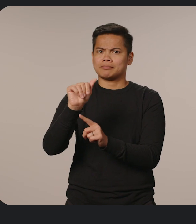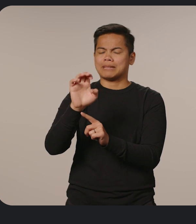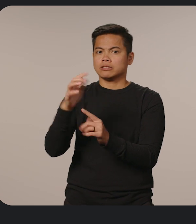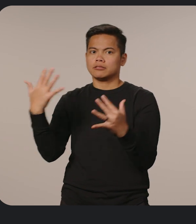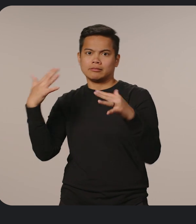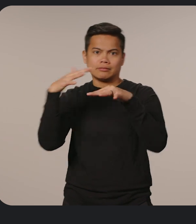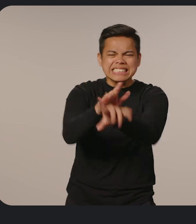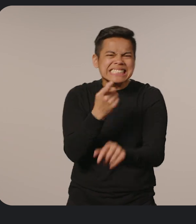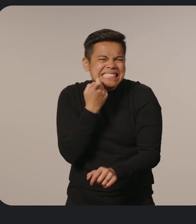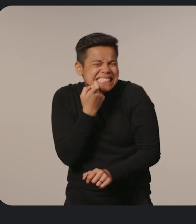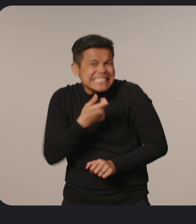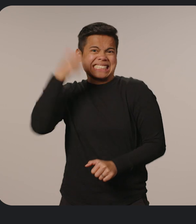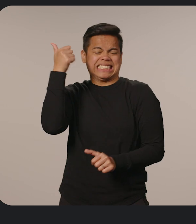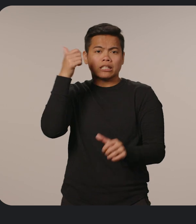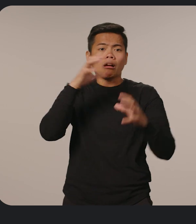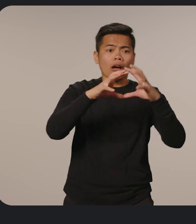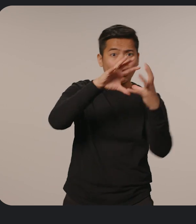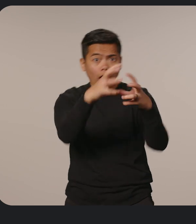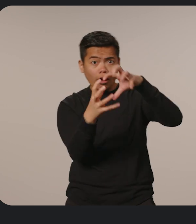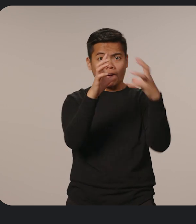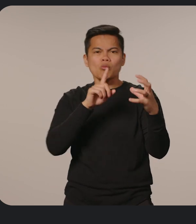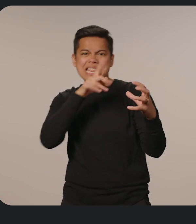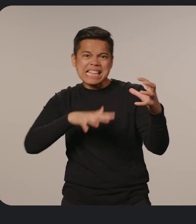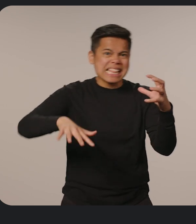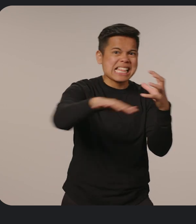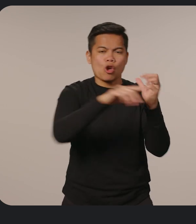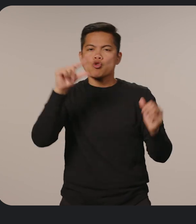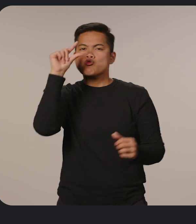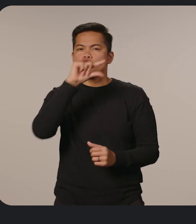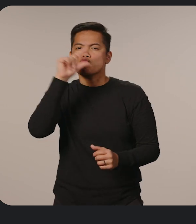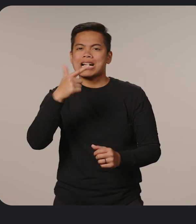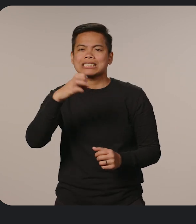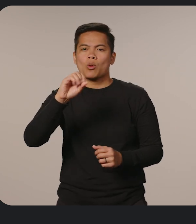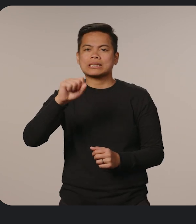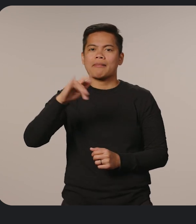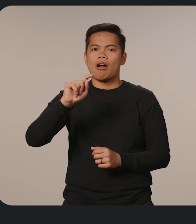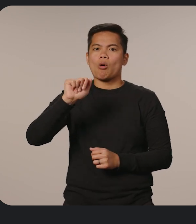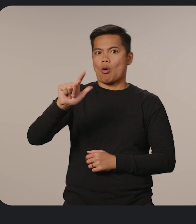location-based air capabilities of Google's geospatial apis